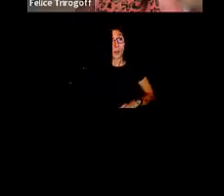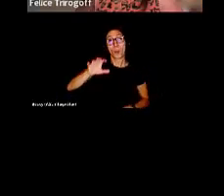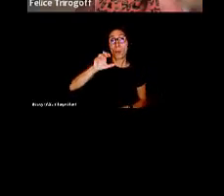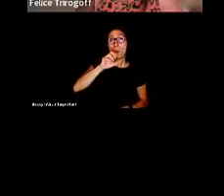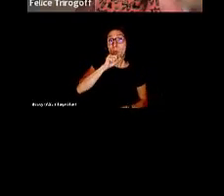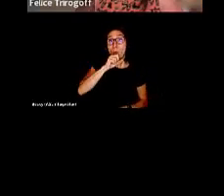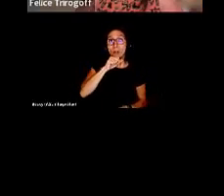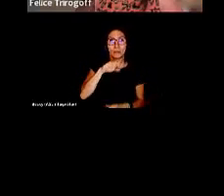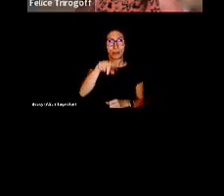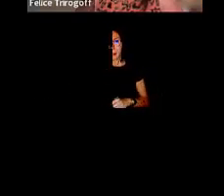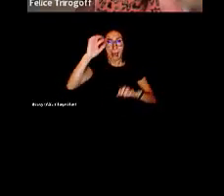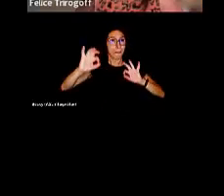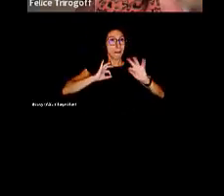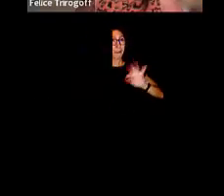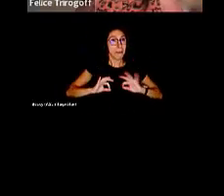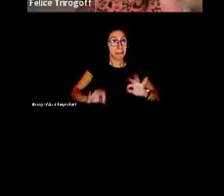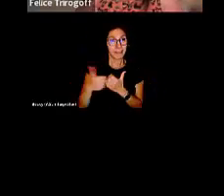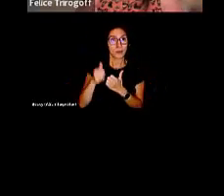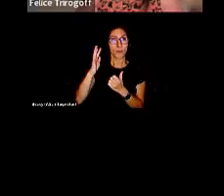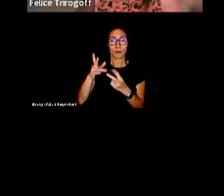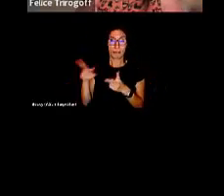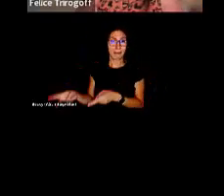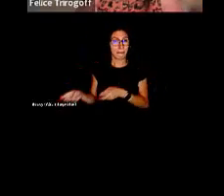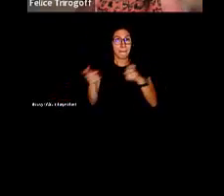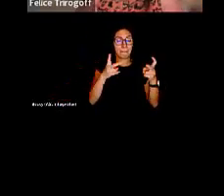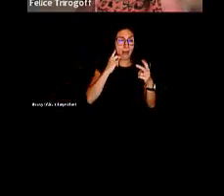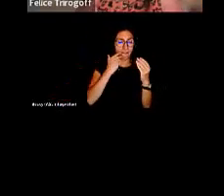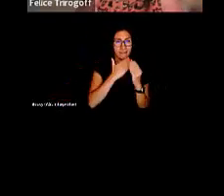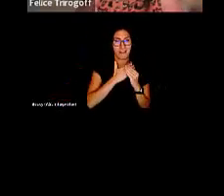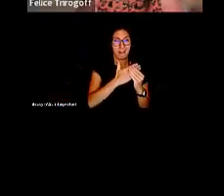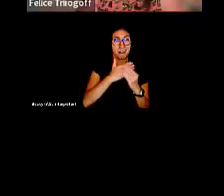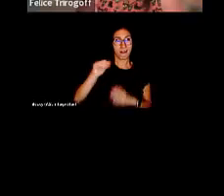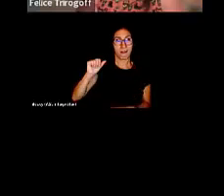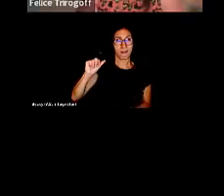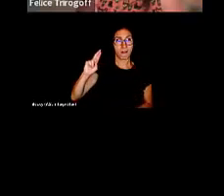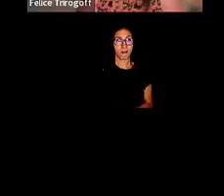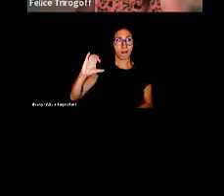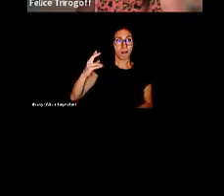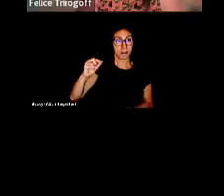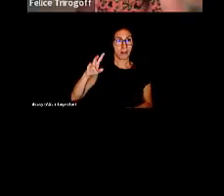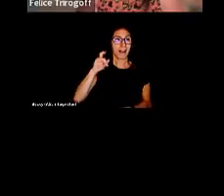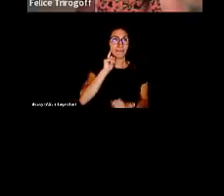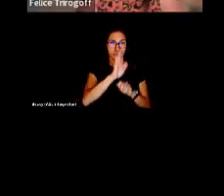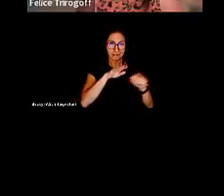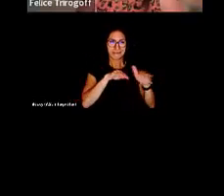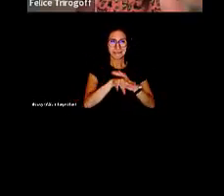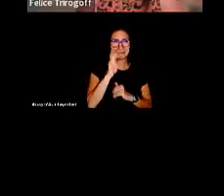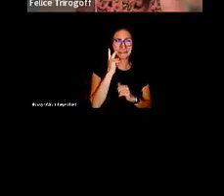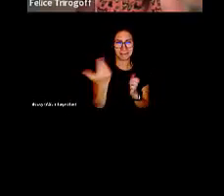and pink headphones. I am thrilled to introduce Dr. Shawnda Schroeder, who